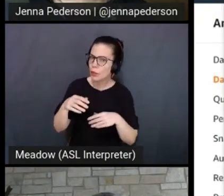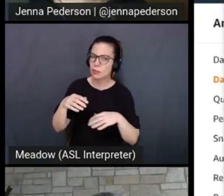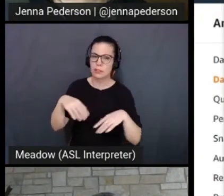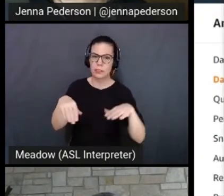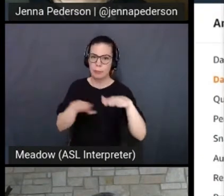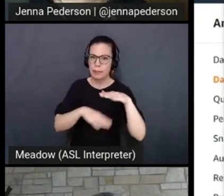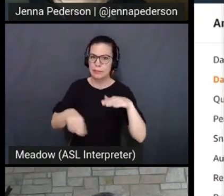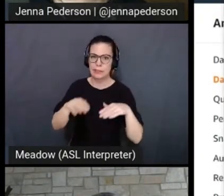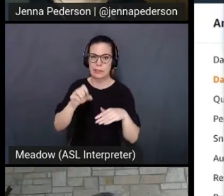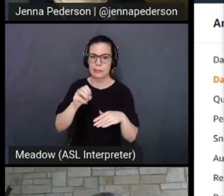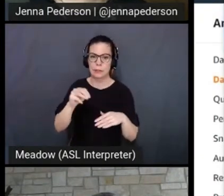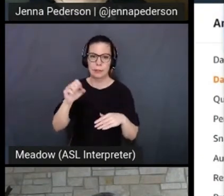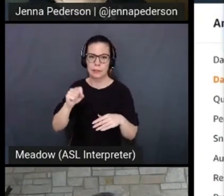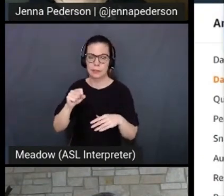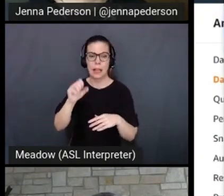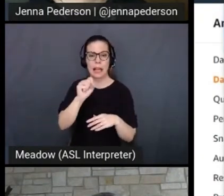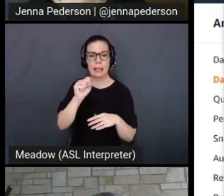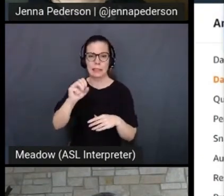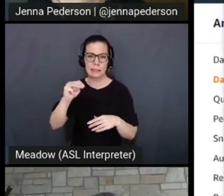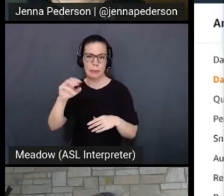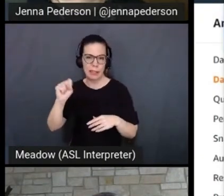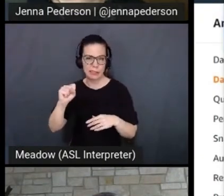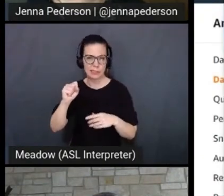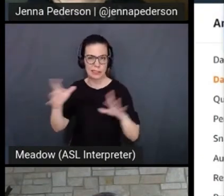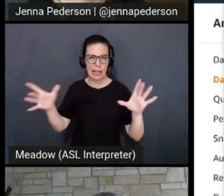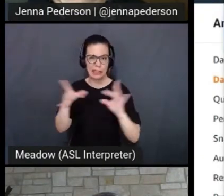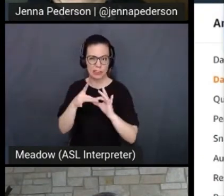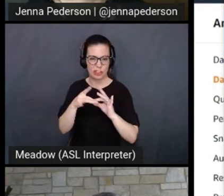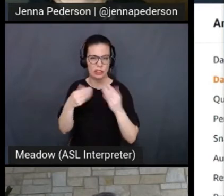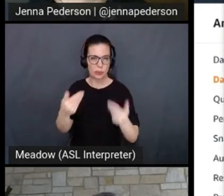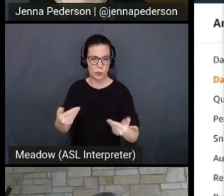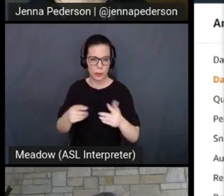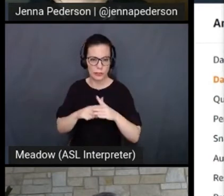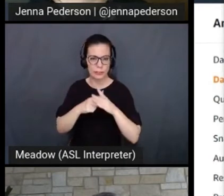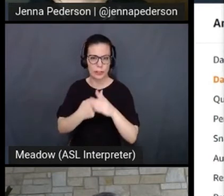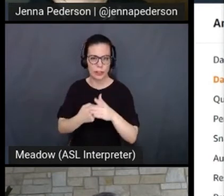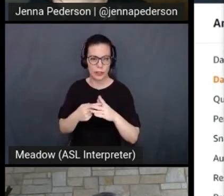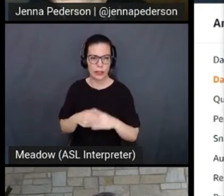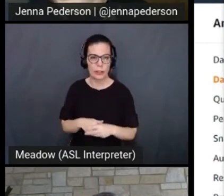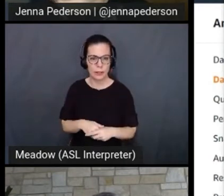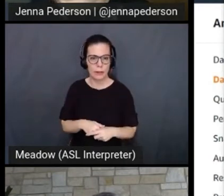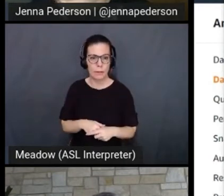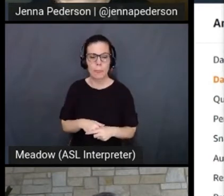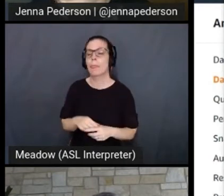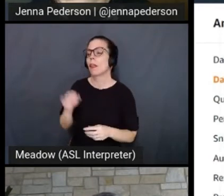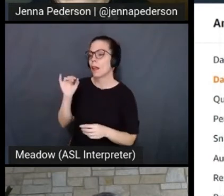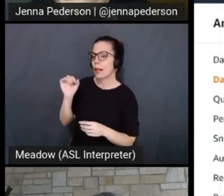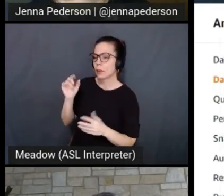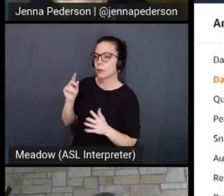So just gonna write SSMS here, SSMs as we go. Okay, yeah.